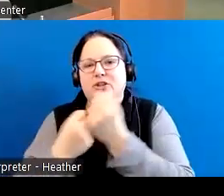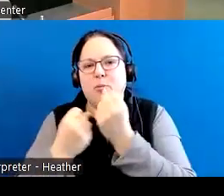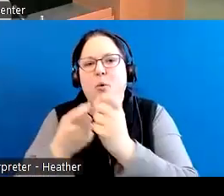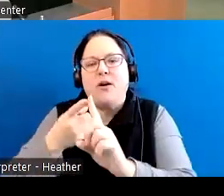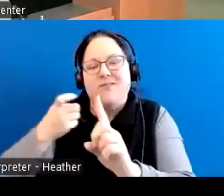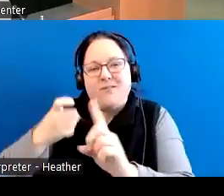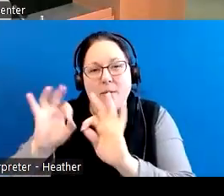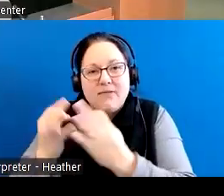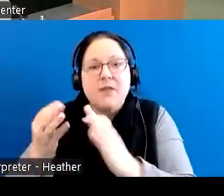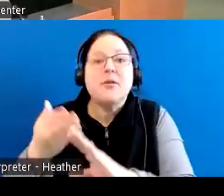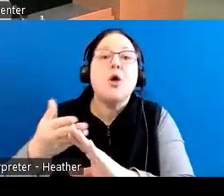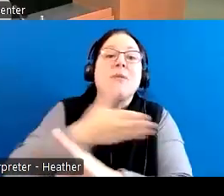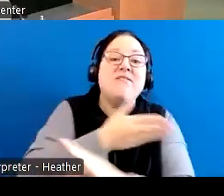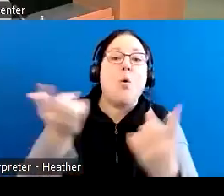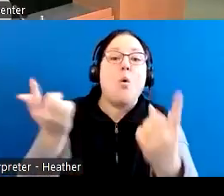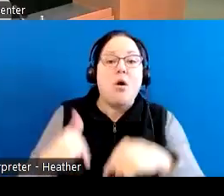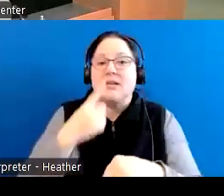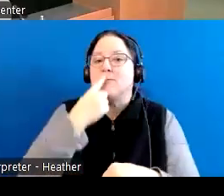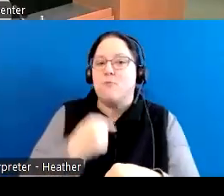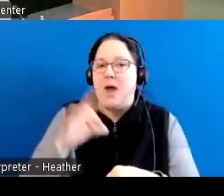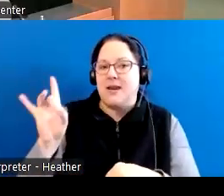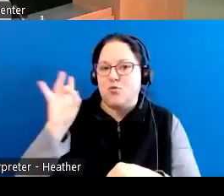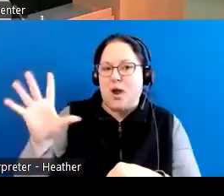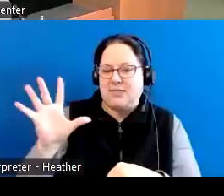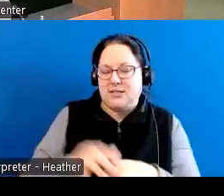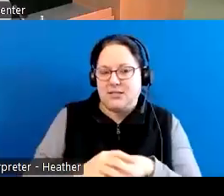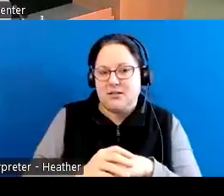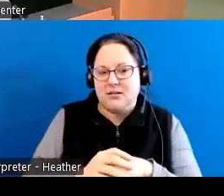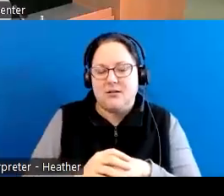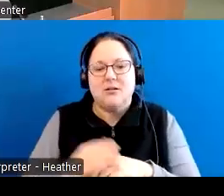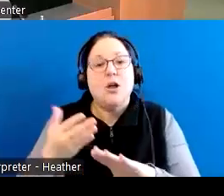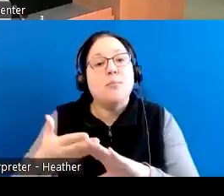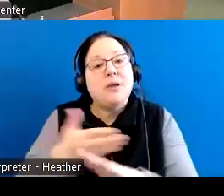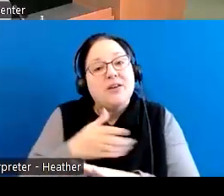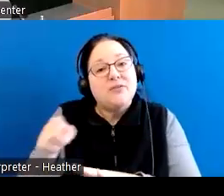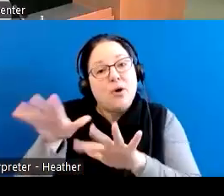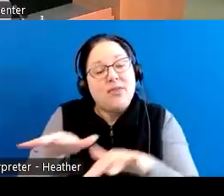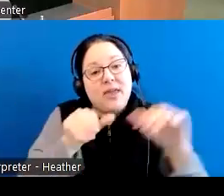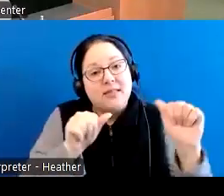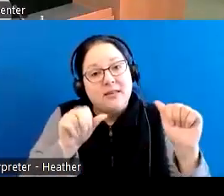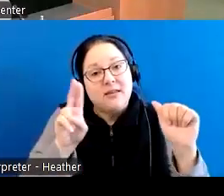before they get into a crisis situation. And before patients leave the unit, um, they practice